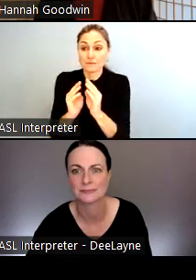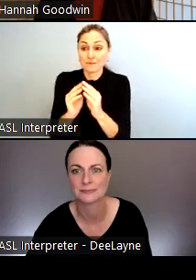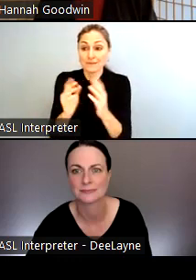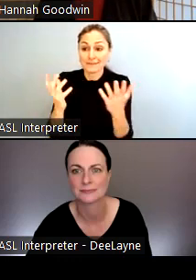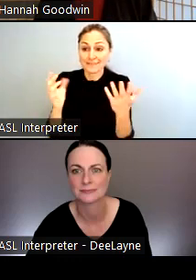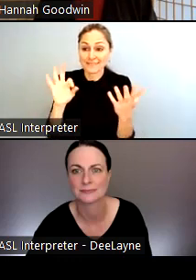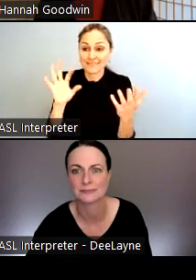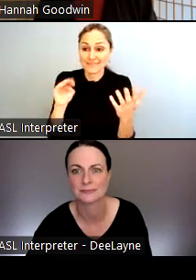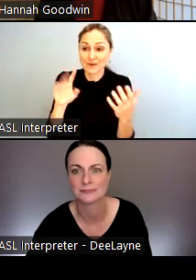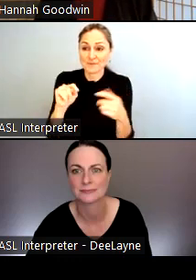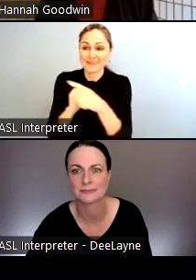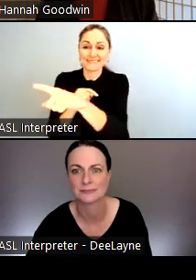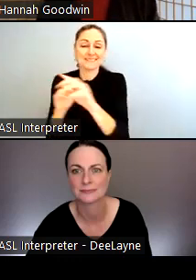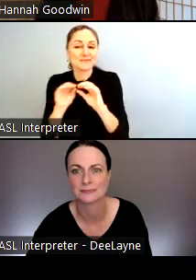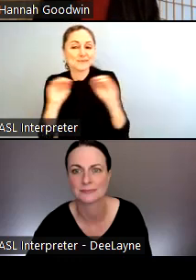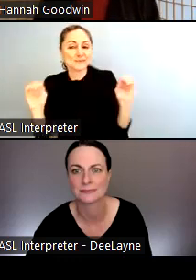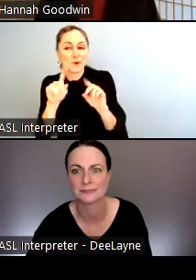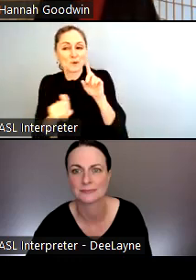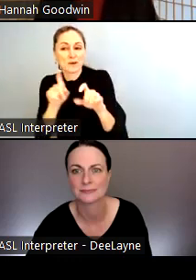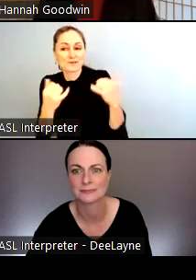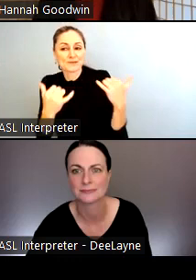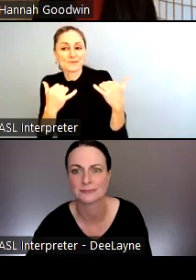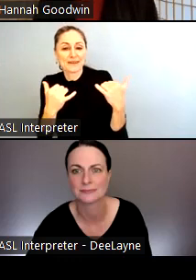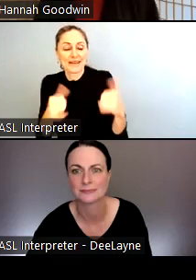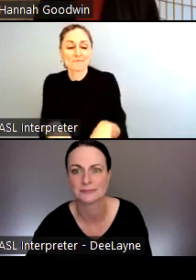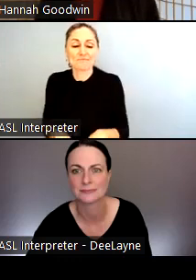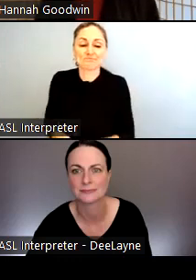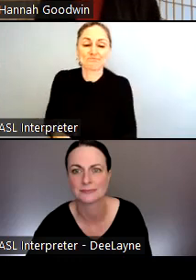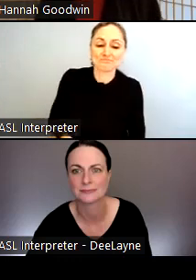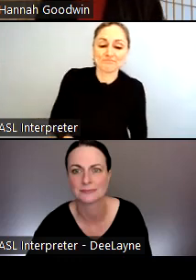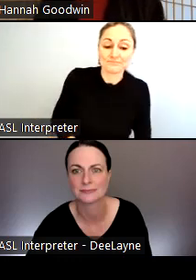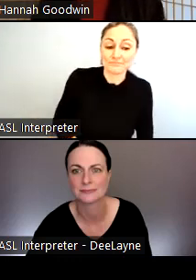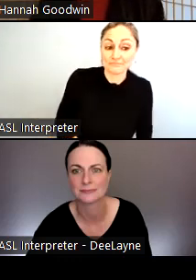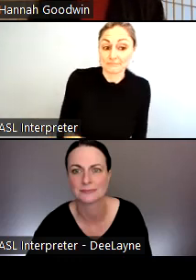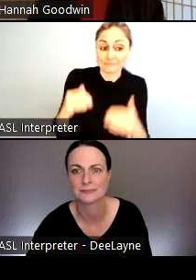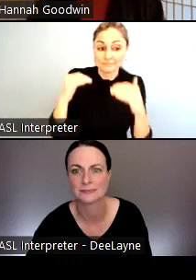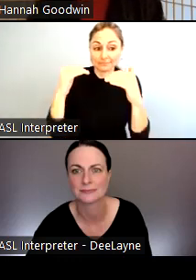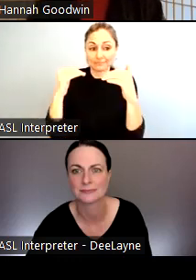[Sarah] No current questions, Hannah. Thank you. Okay, thanks. Could I have the next slide, please?